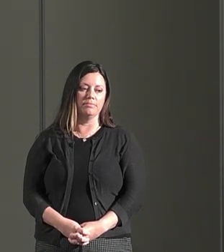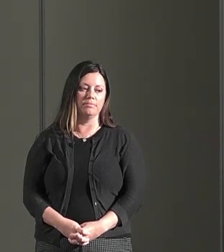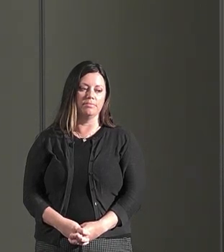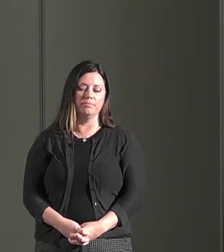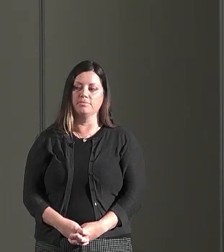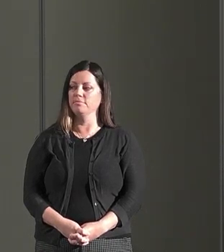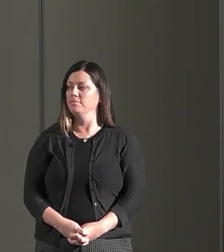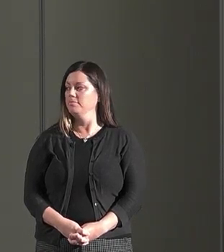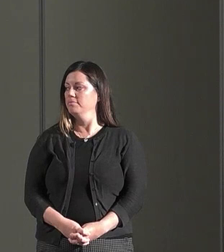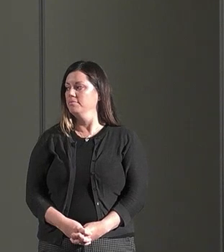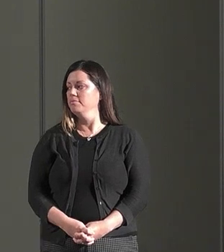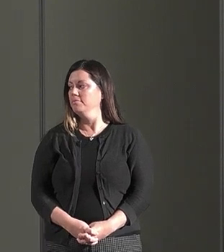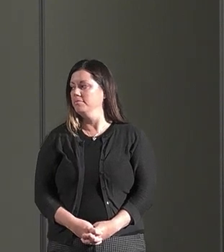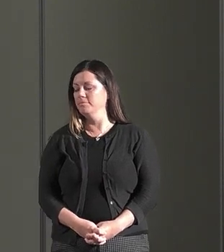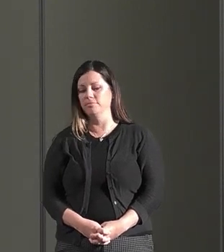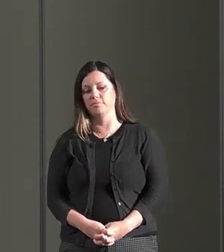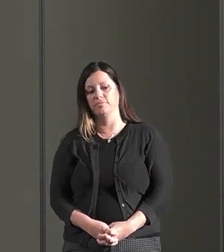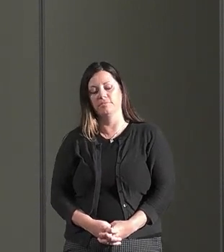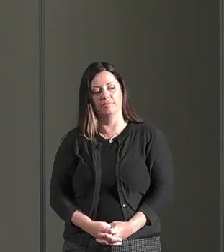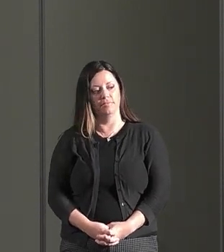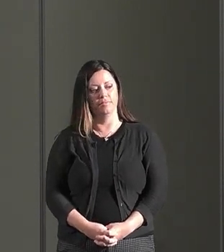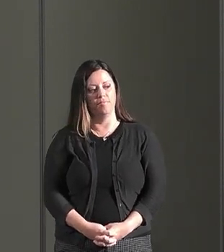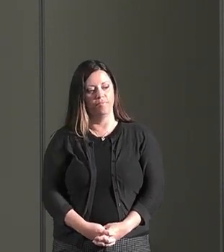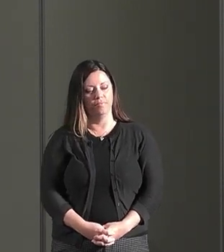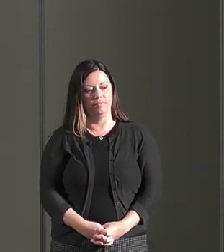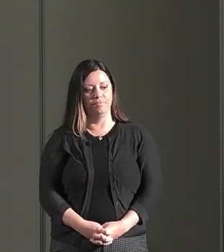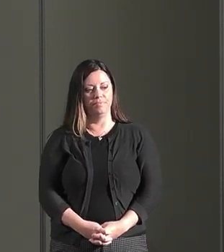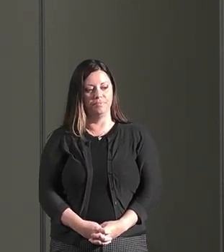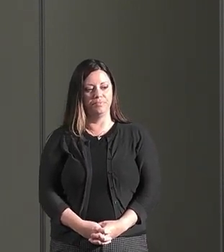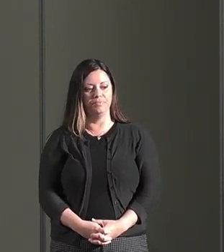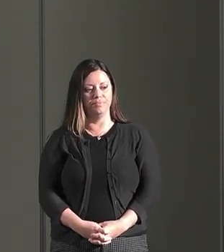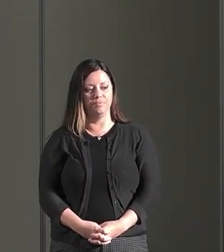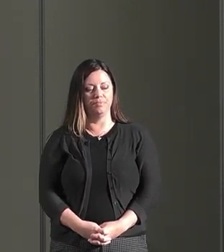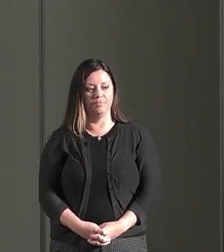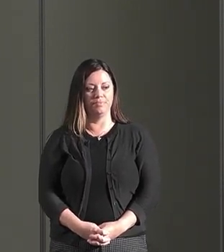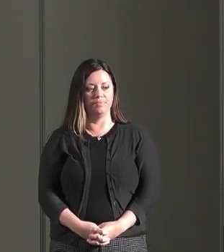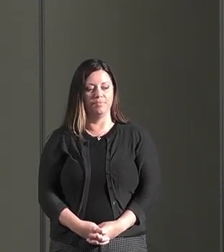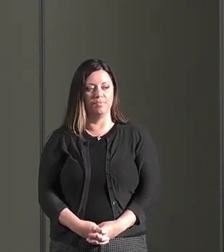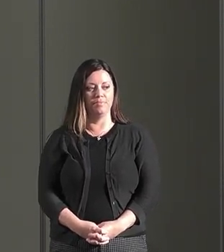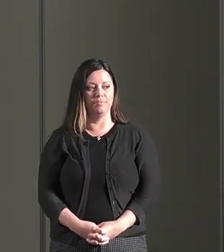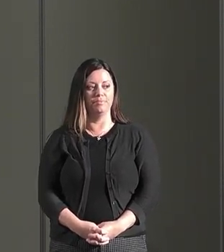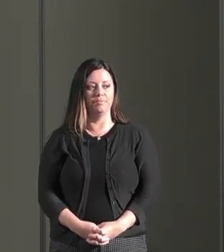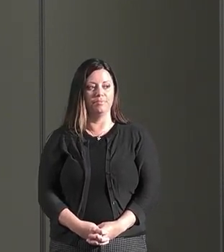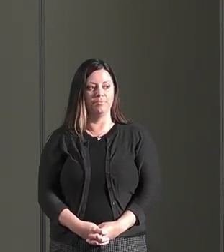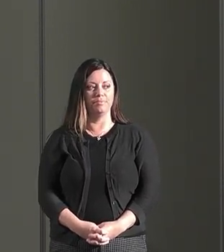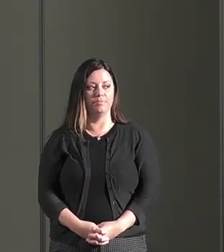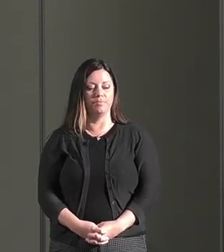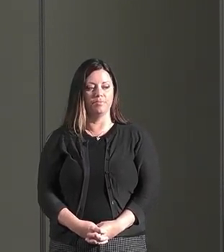I just wanted to chime in on what we're saying. I think that it is so